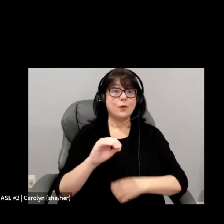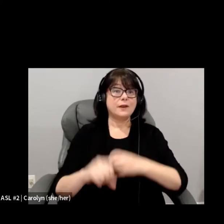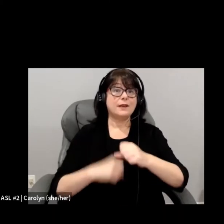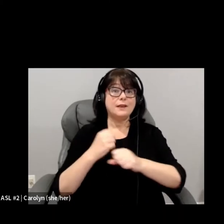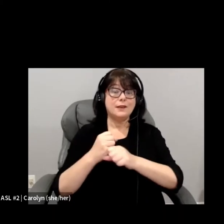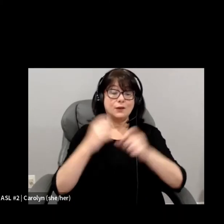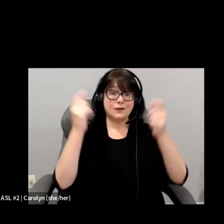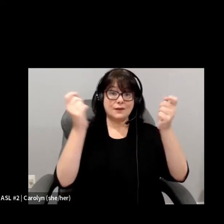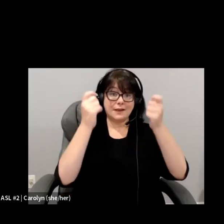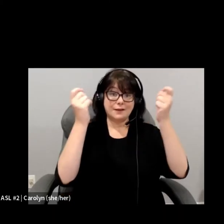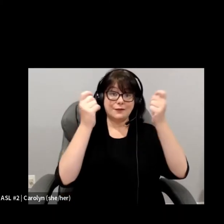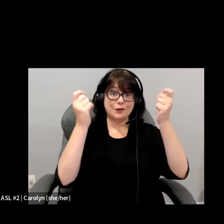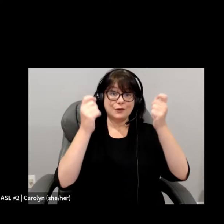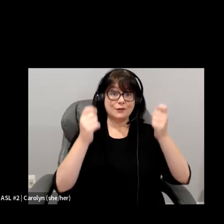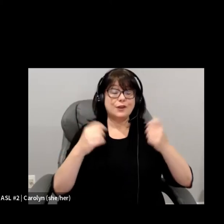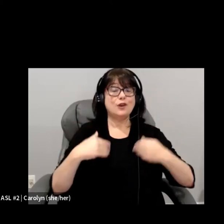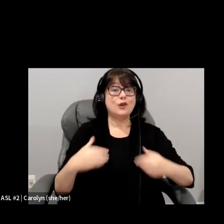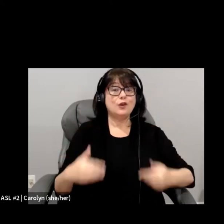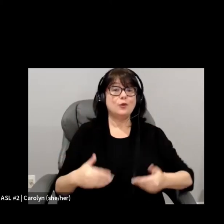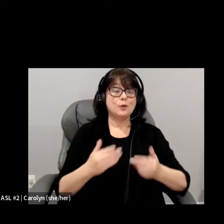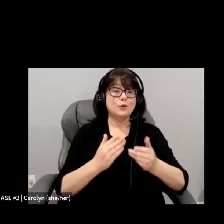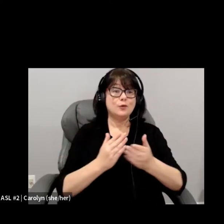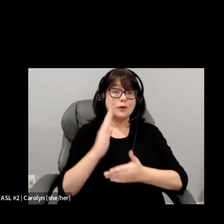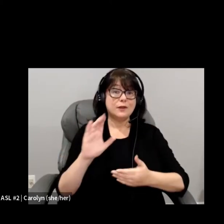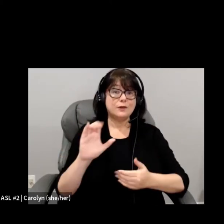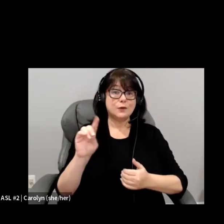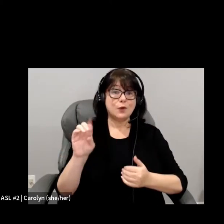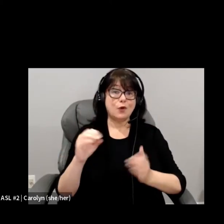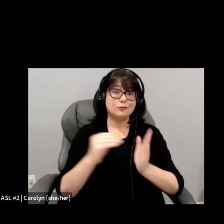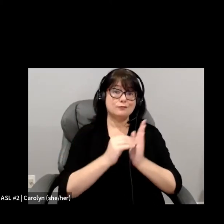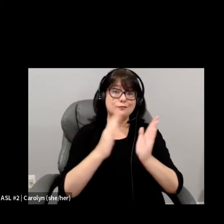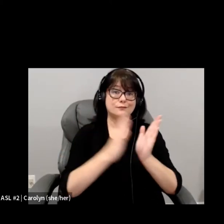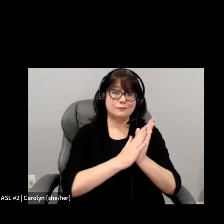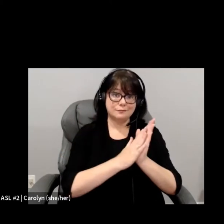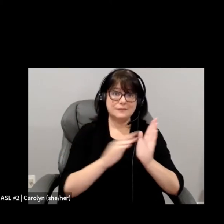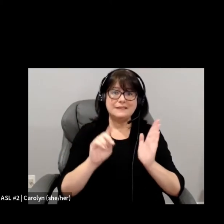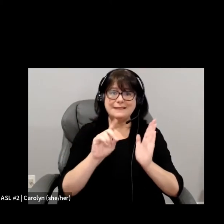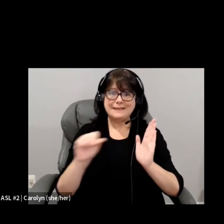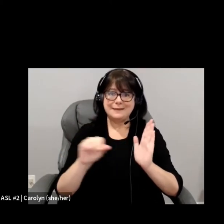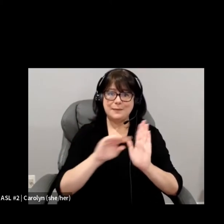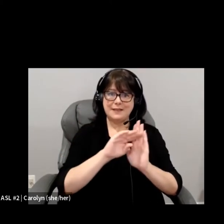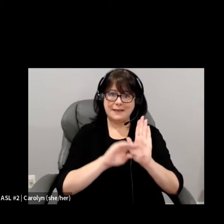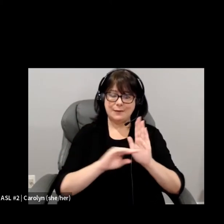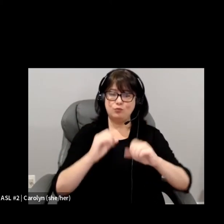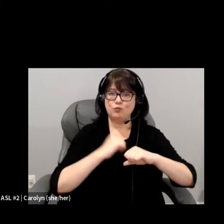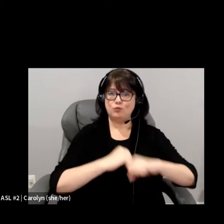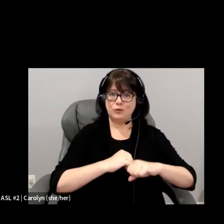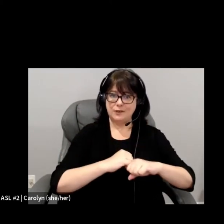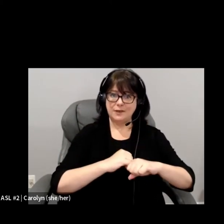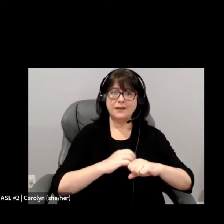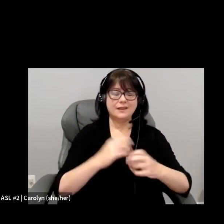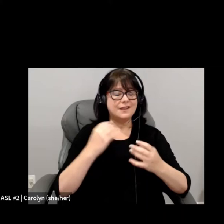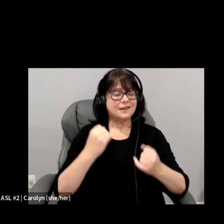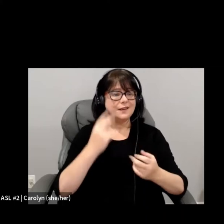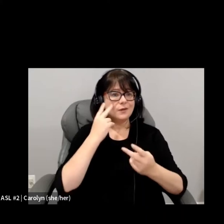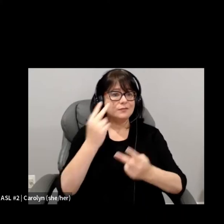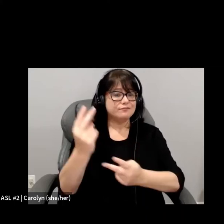RIGHT CODE AND TO DO TIME TRAVEL BACK TO REFLECT FROM THE HUMAN RIGHT LENS ON HISTORICAL HIGHLIGHTS